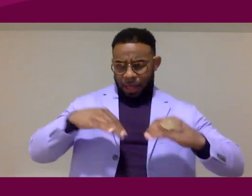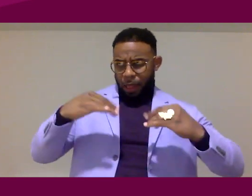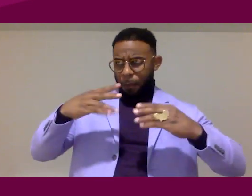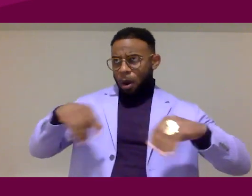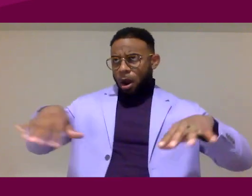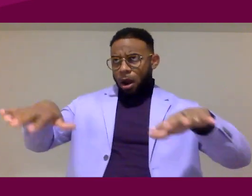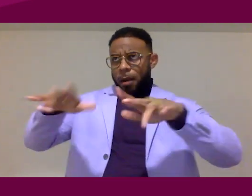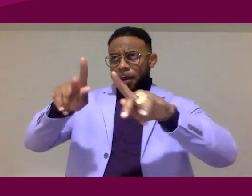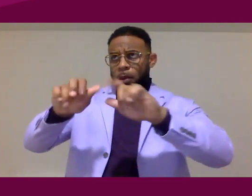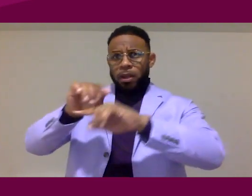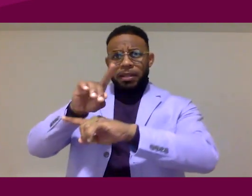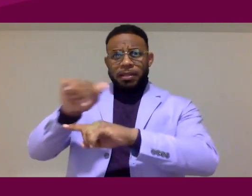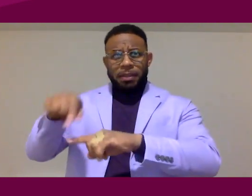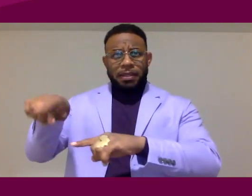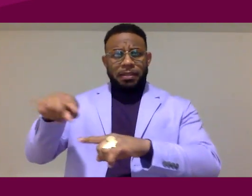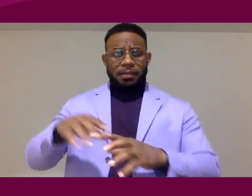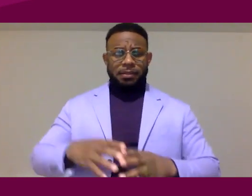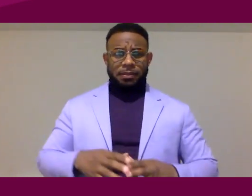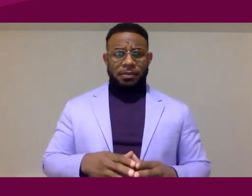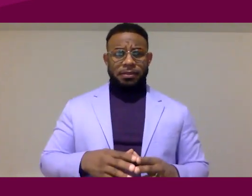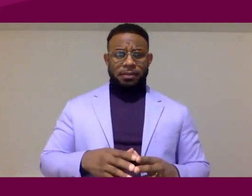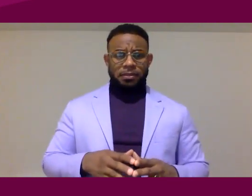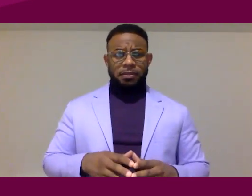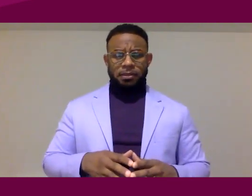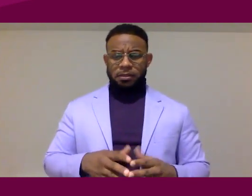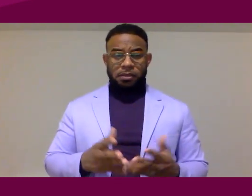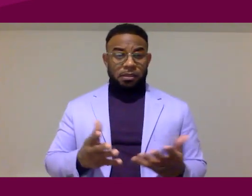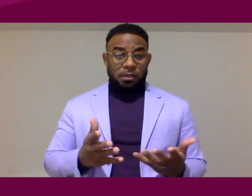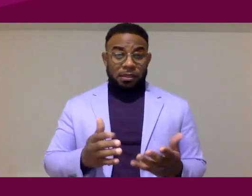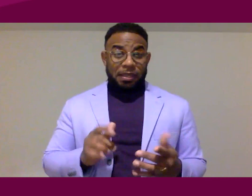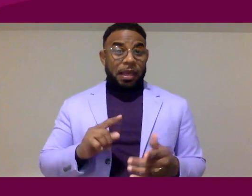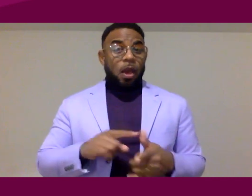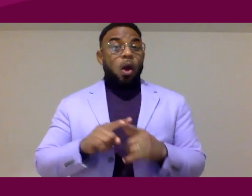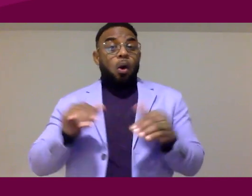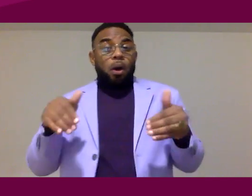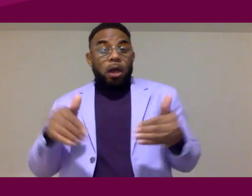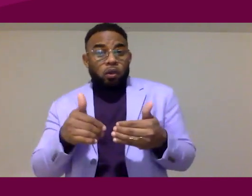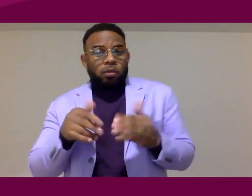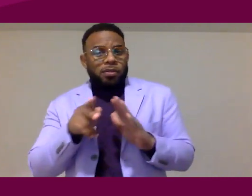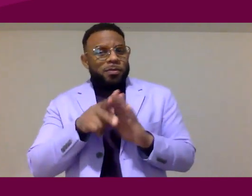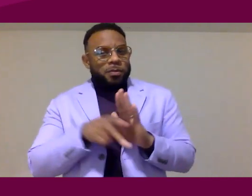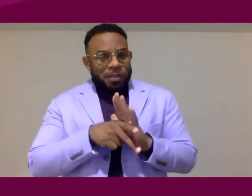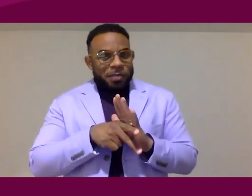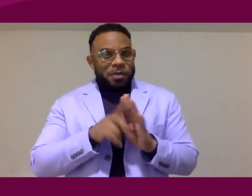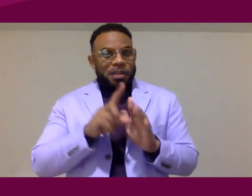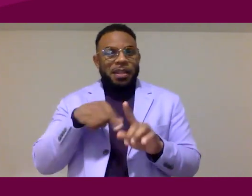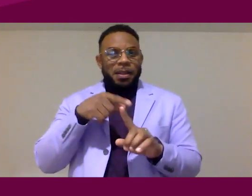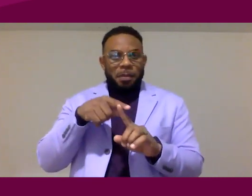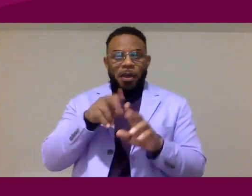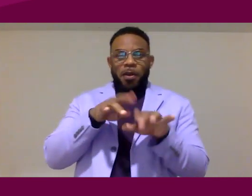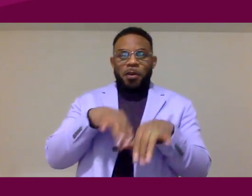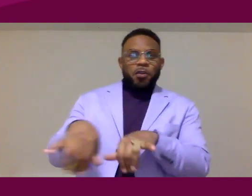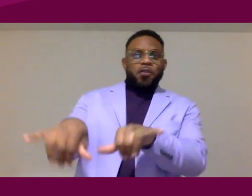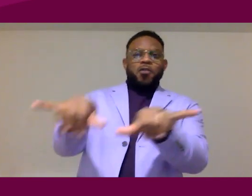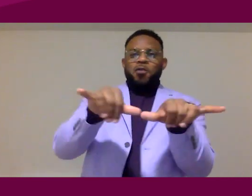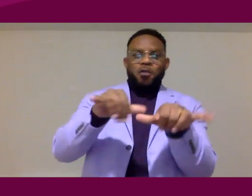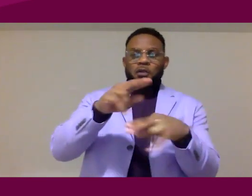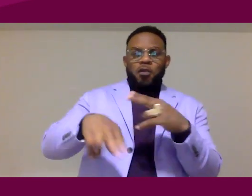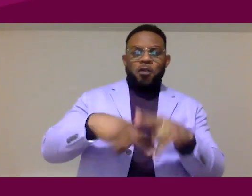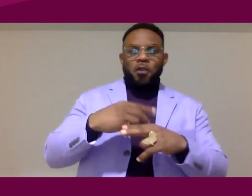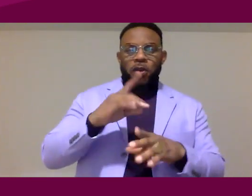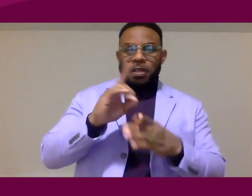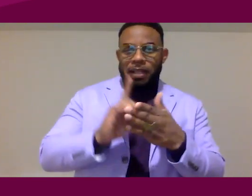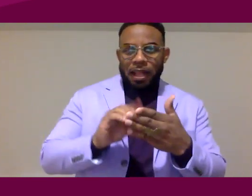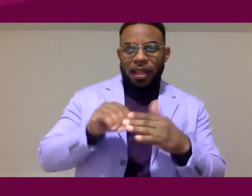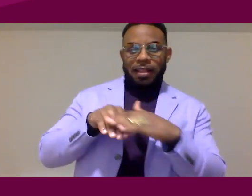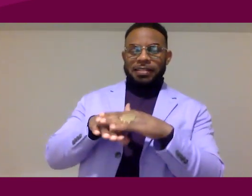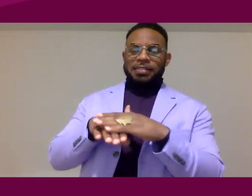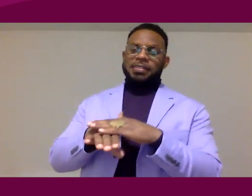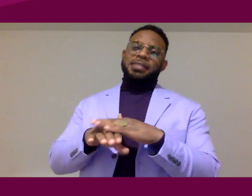of people with disabilities and introduced principles about universal design and accessibility,